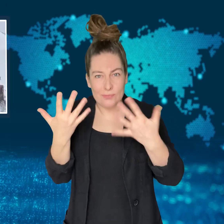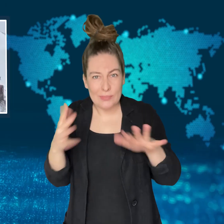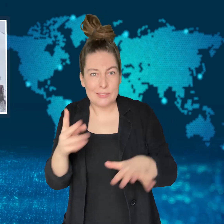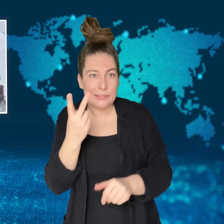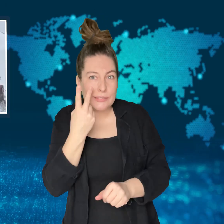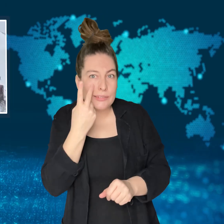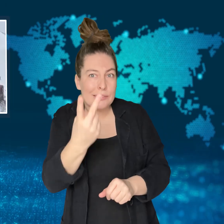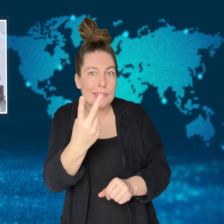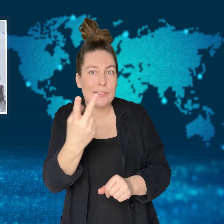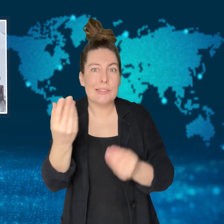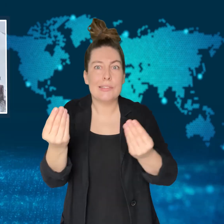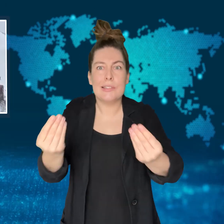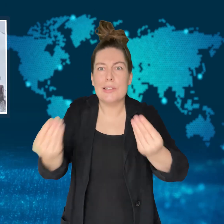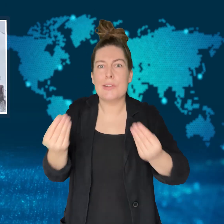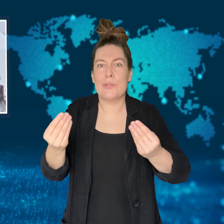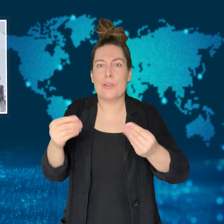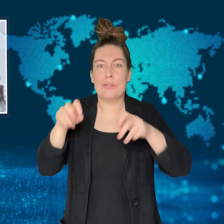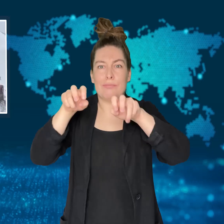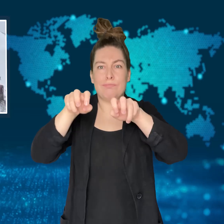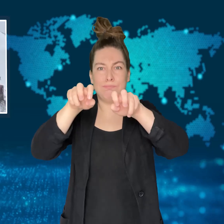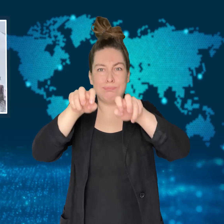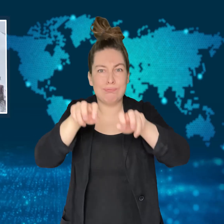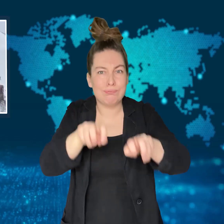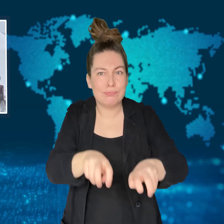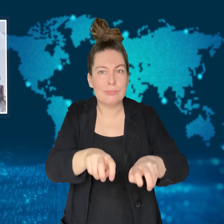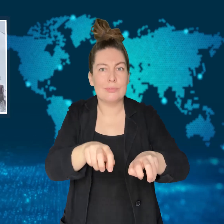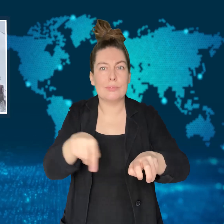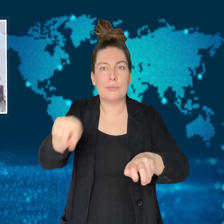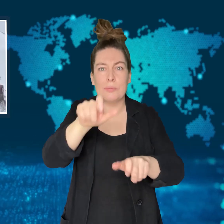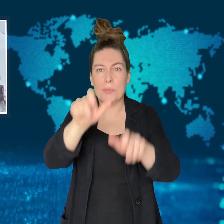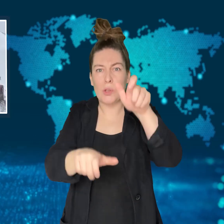Another said how quickly the chairs on his side of